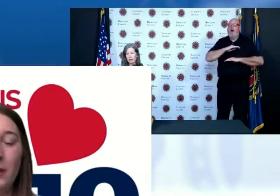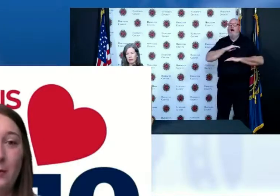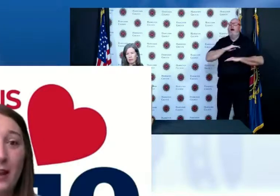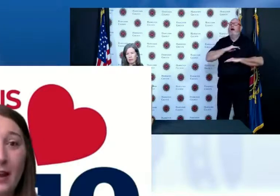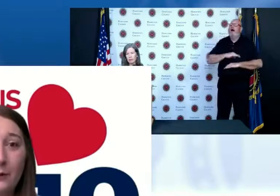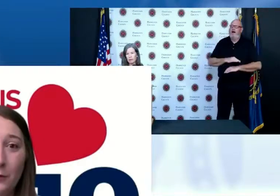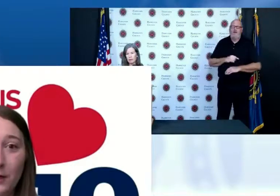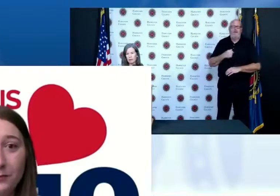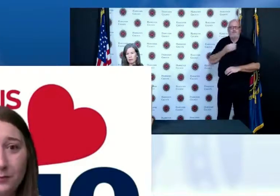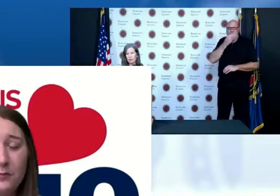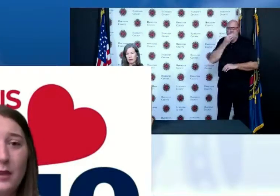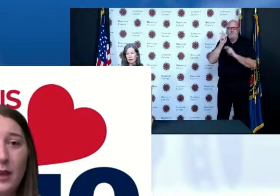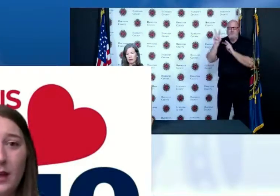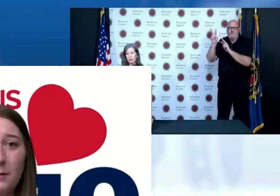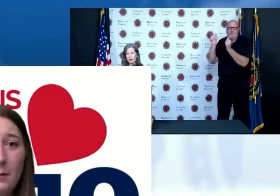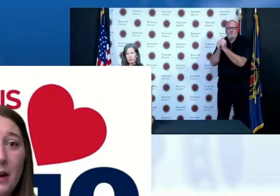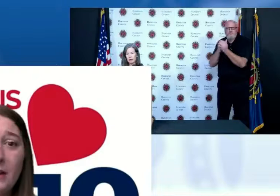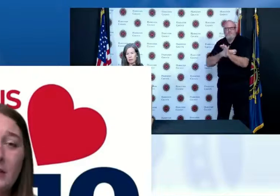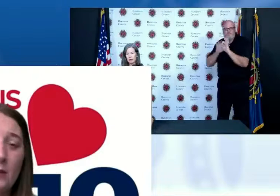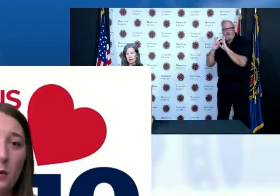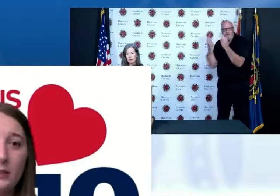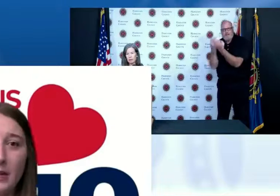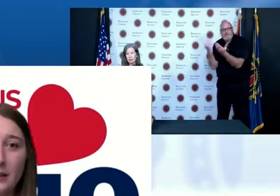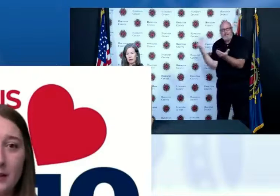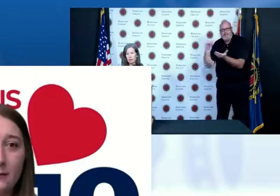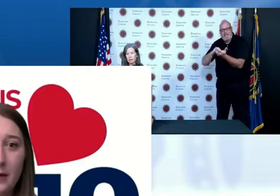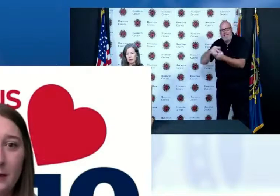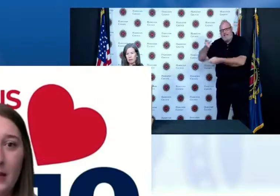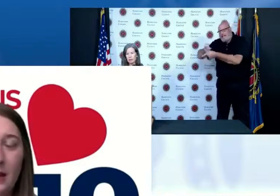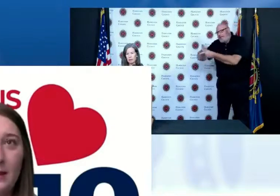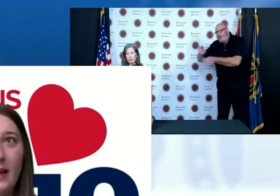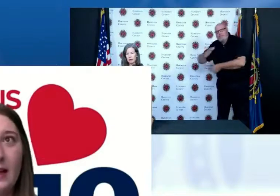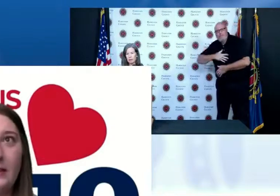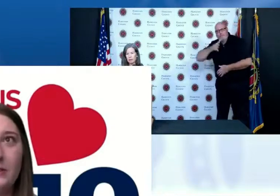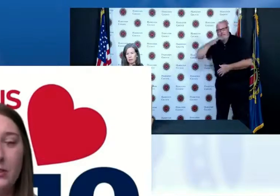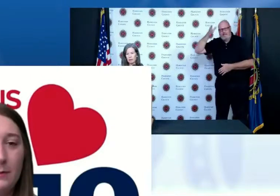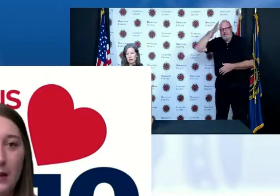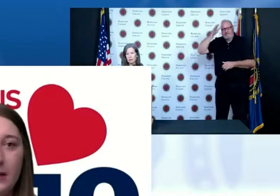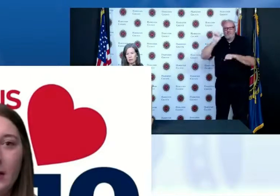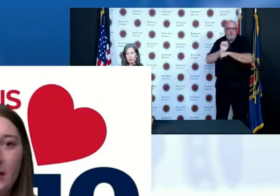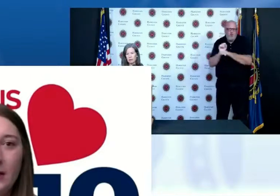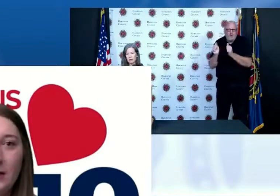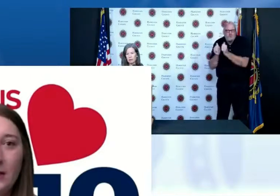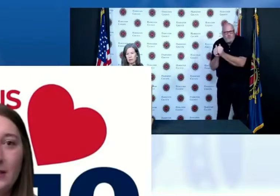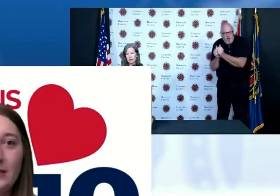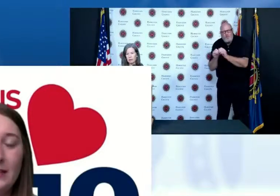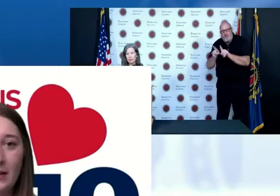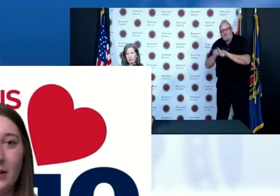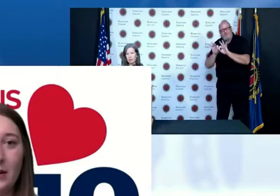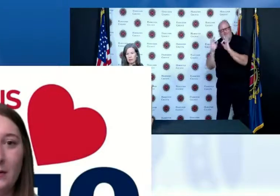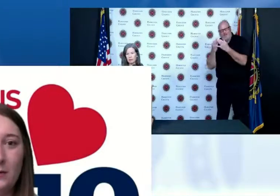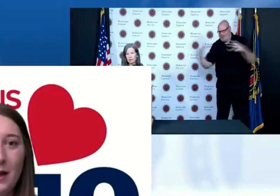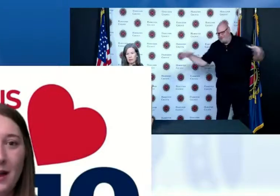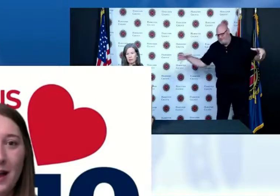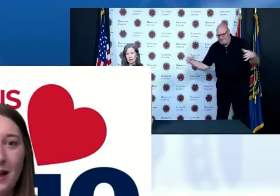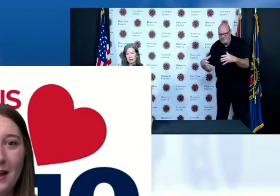able to care for my parents and work together as a family I mean that has just made this year